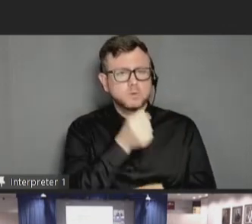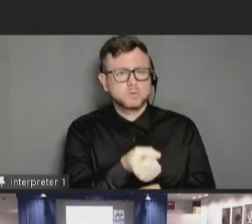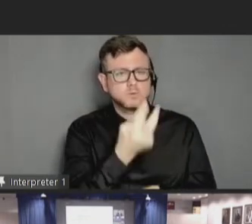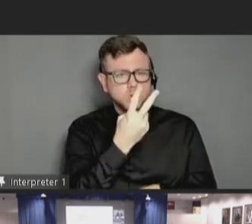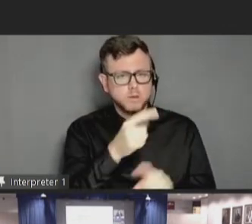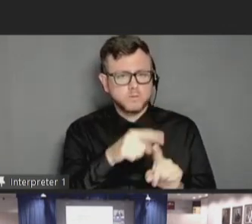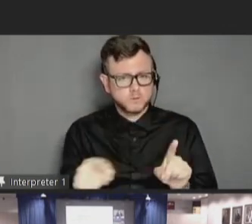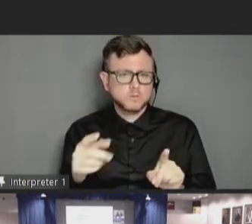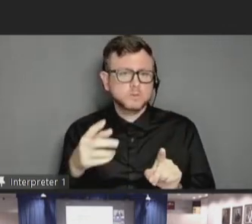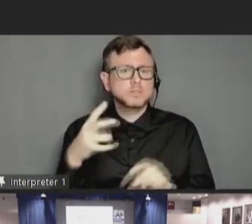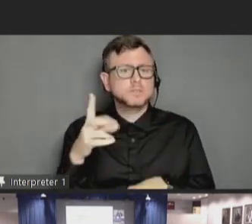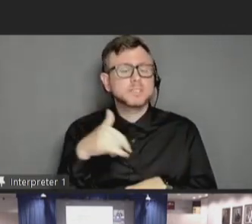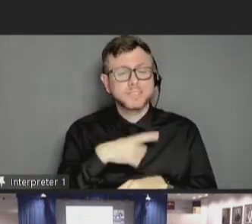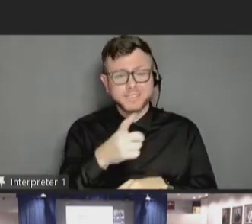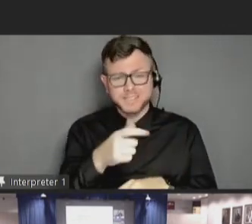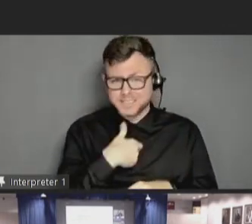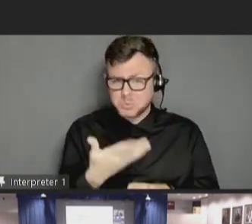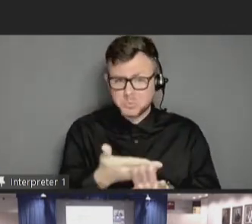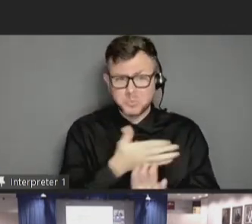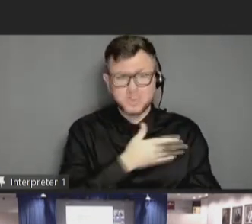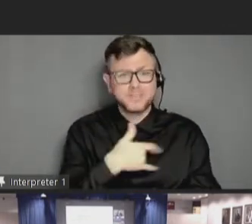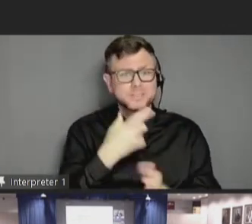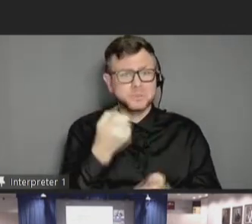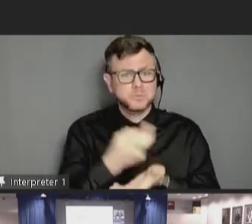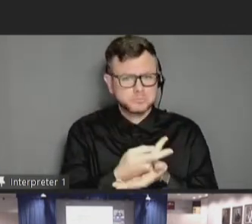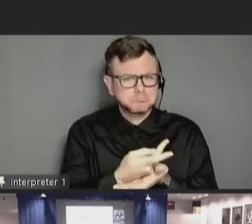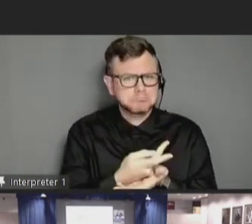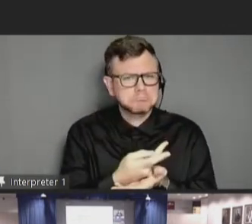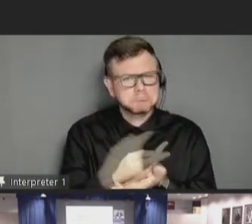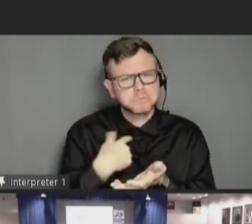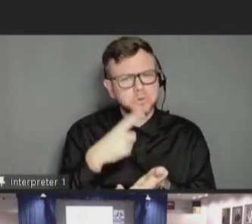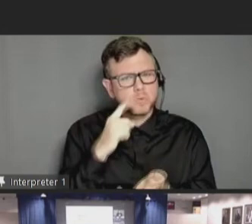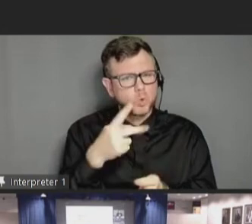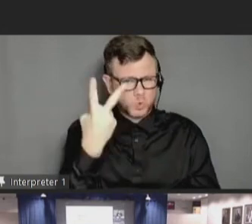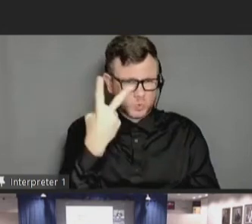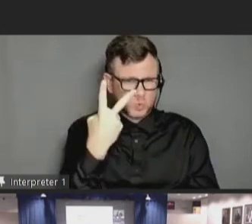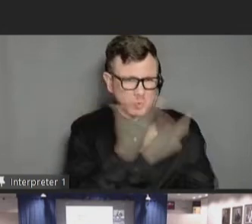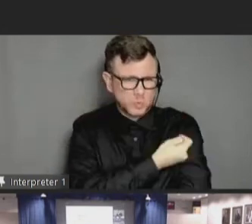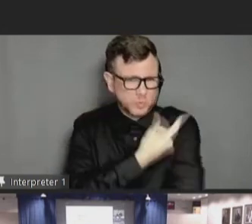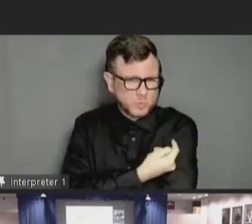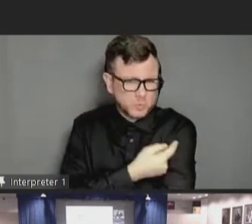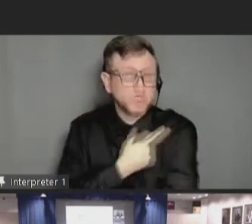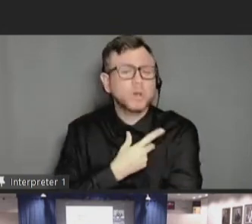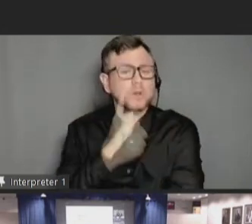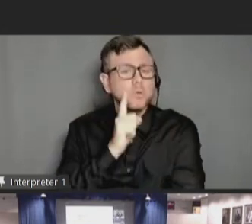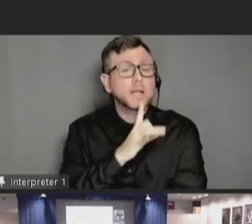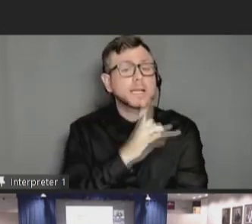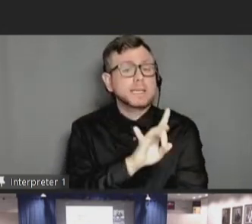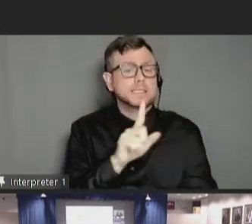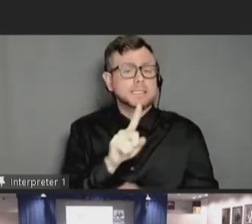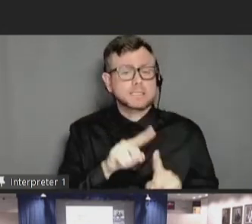Spikevax was previously approved as a two-dose series for individuals 18 years of age and older.